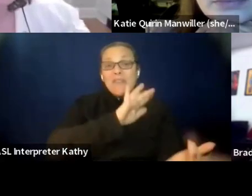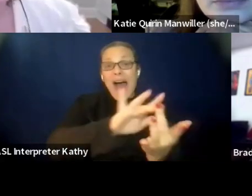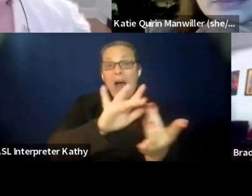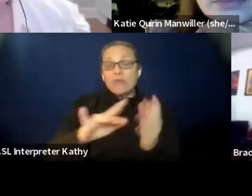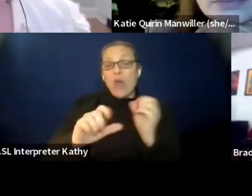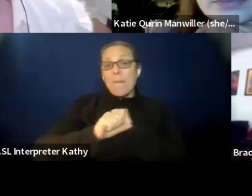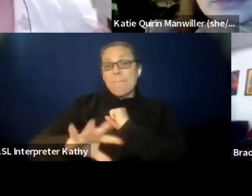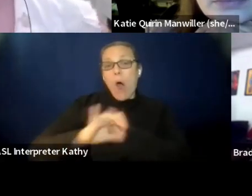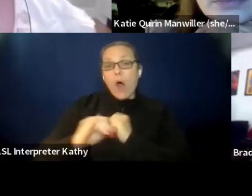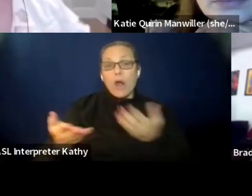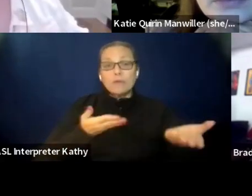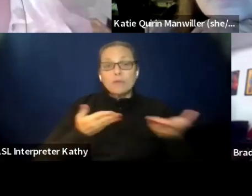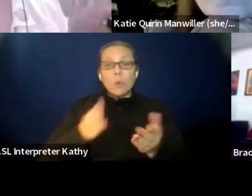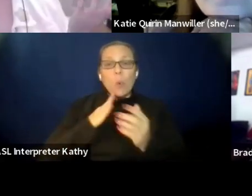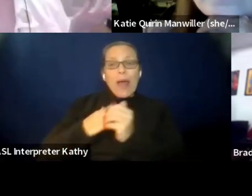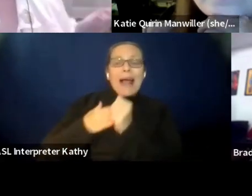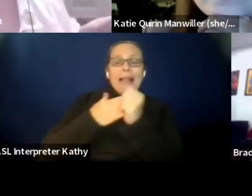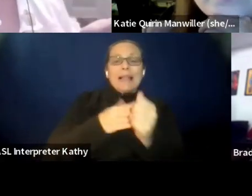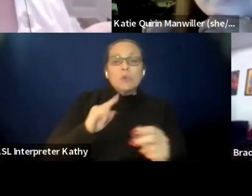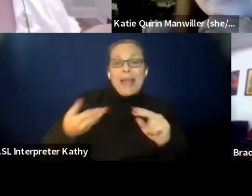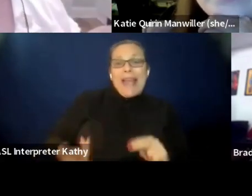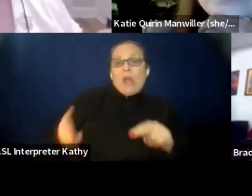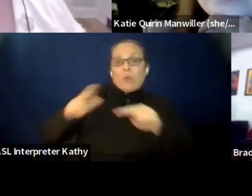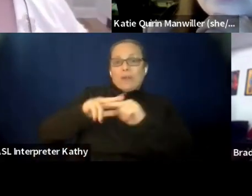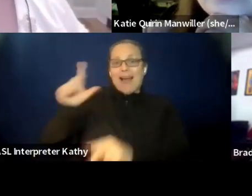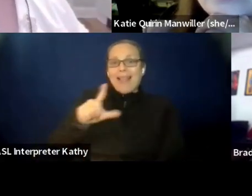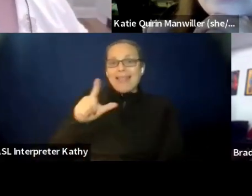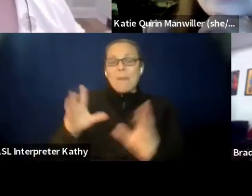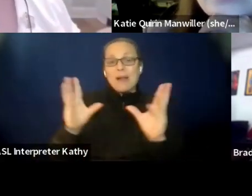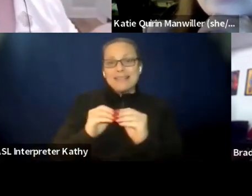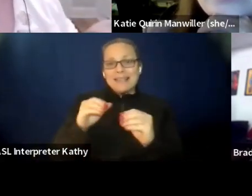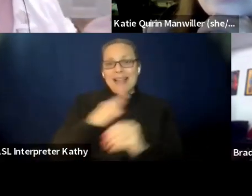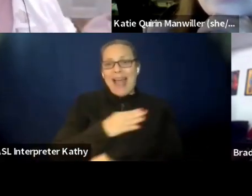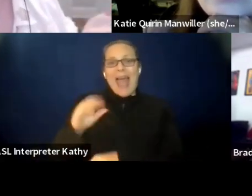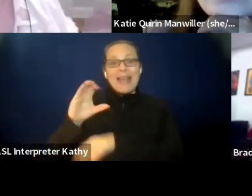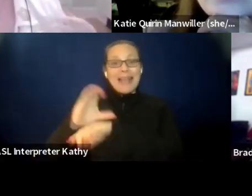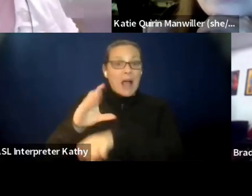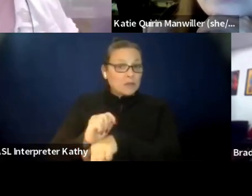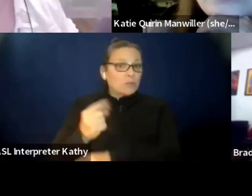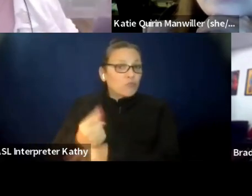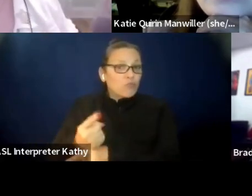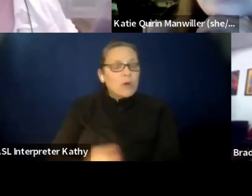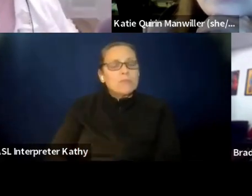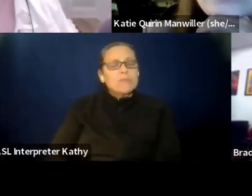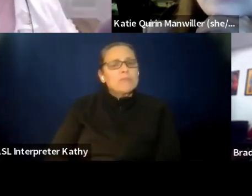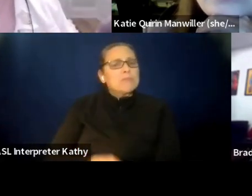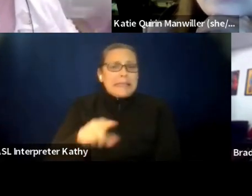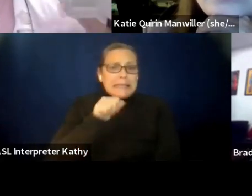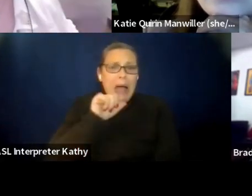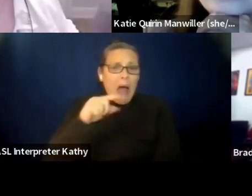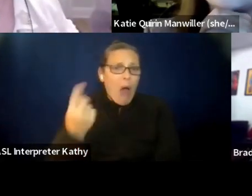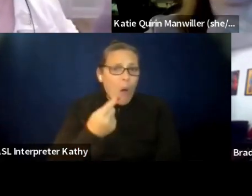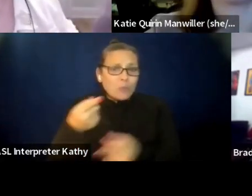there is an expectation that, you know, successful outreach and marketing of services leads to increased library